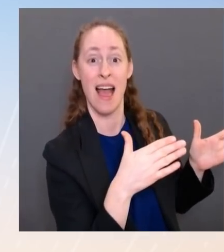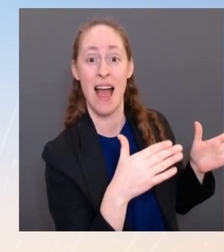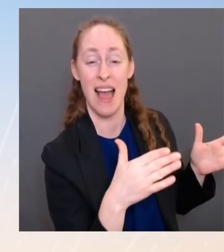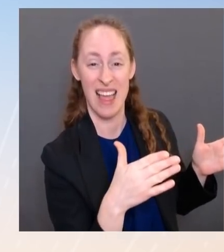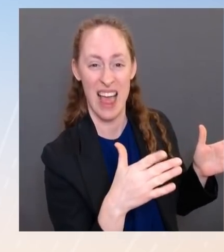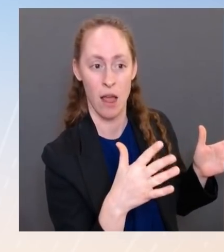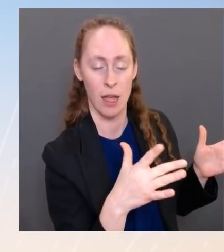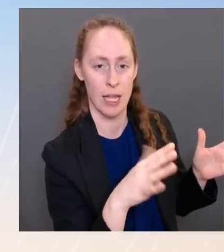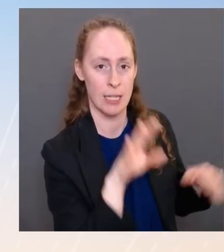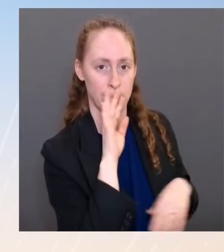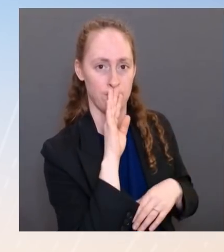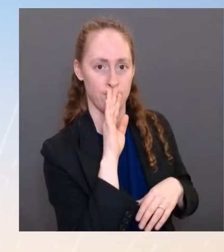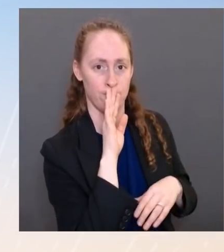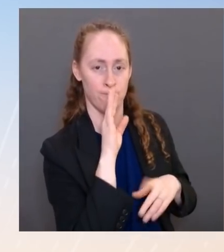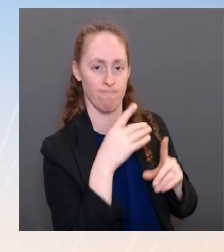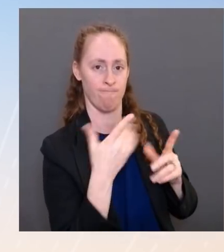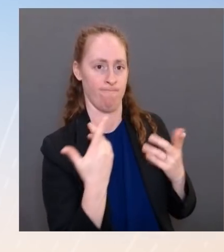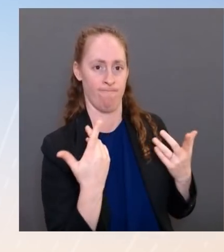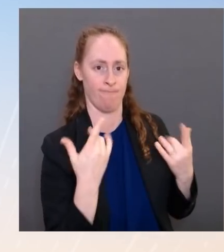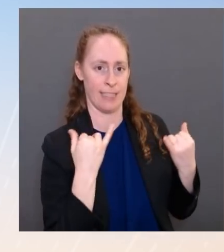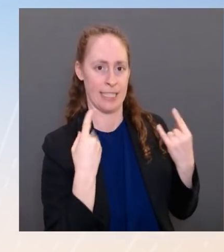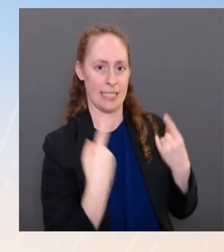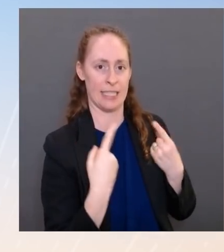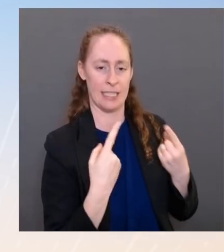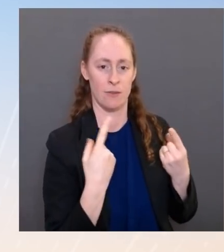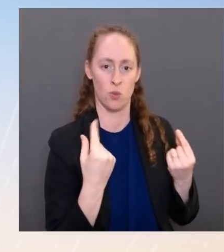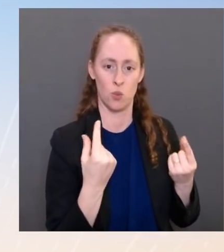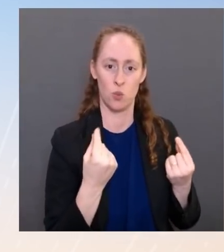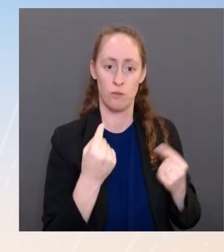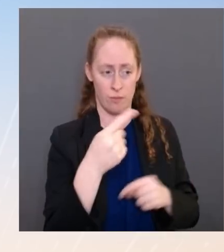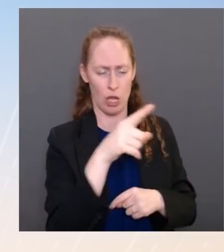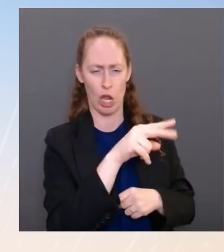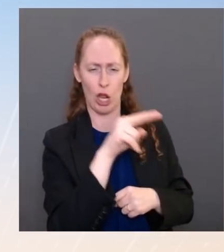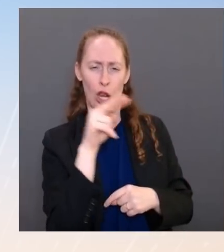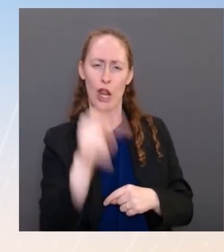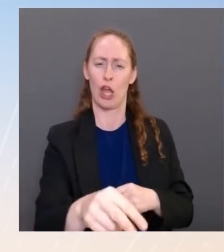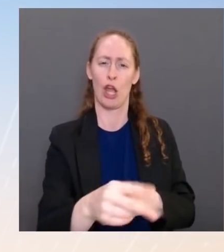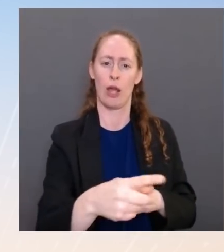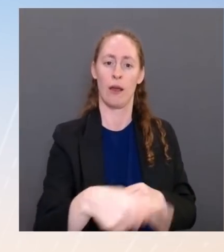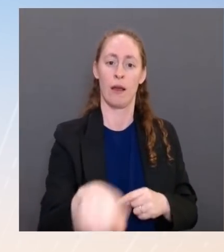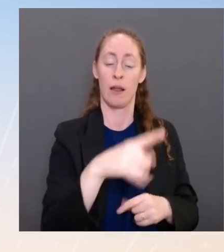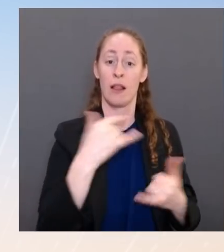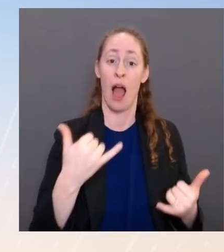He did not march through the city of Kyiv yesterday. NATO and the West are united.